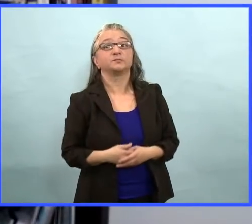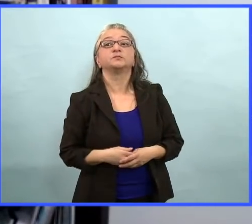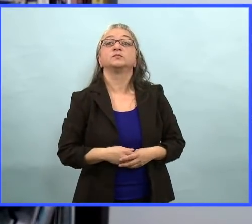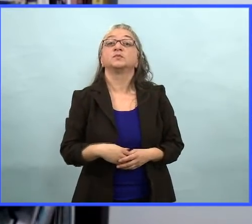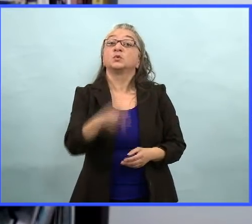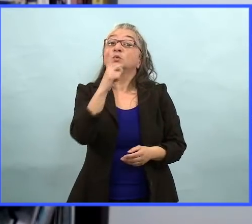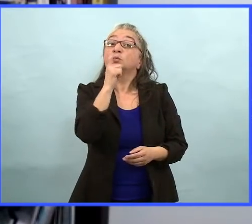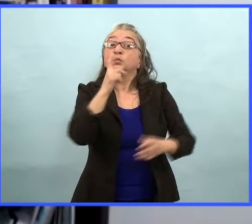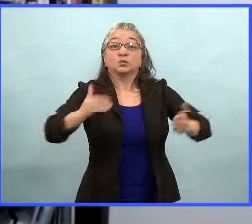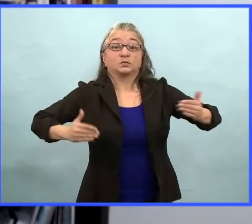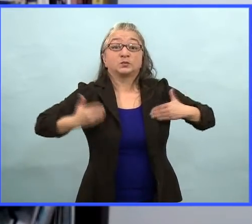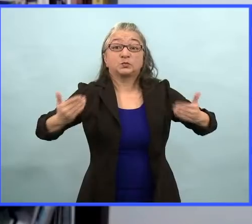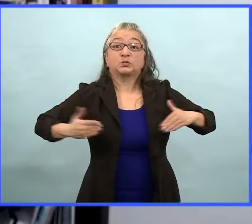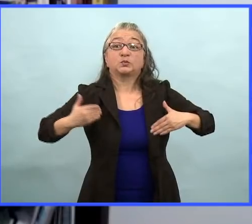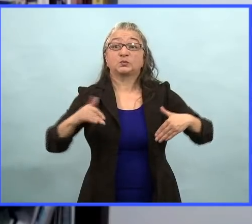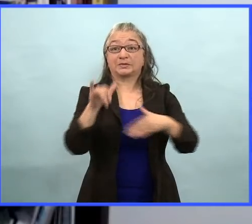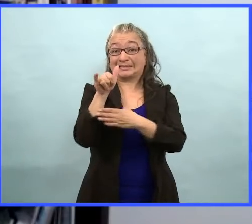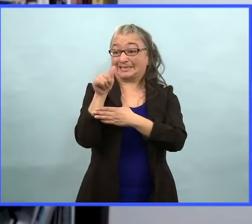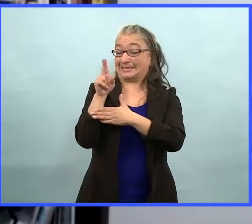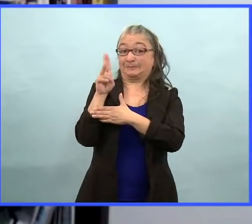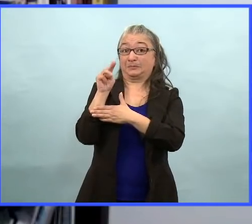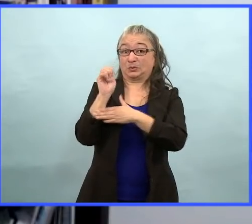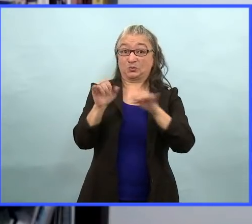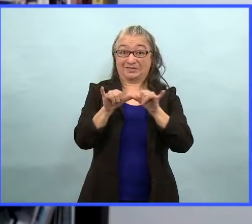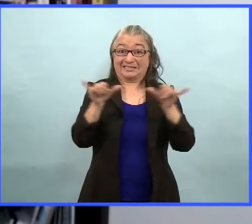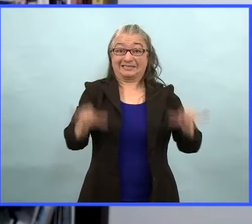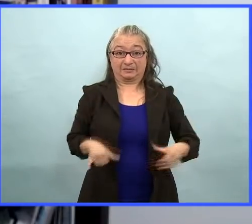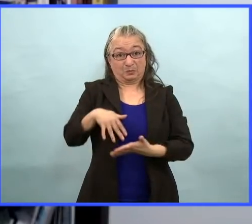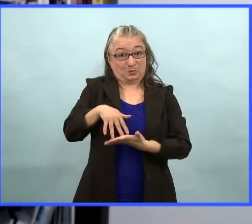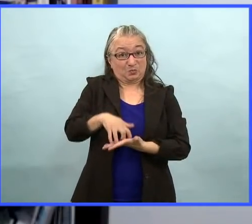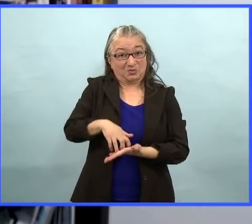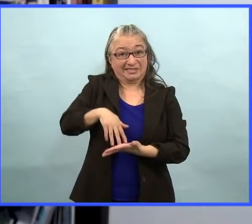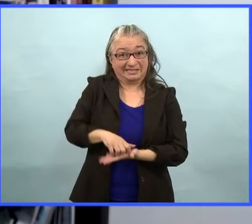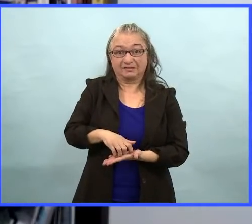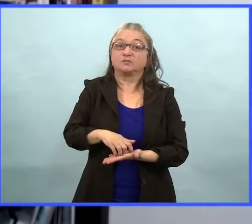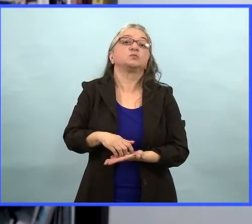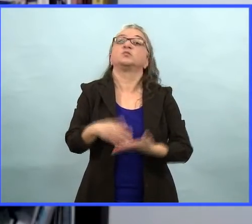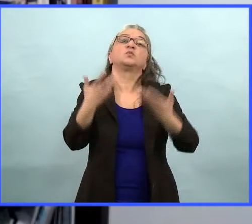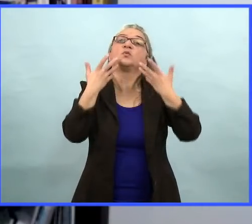we had already recommended that they get three doses as their primary series